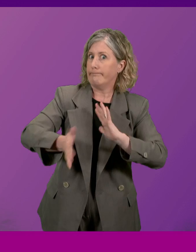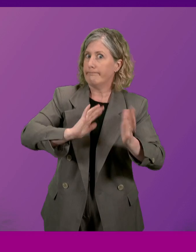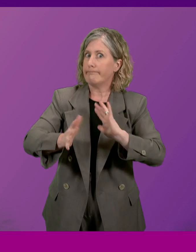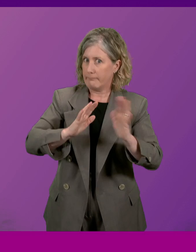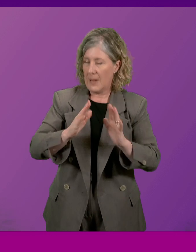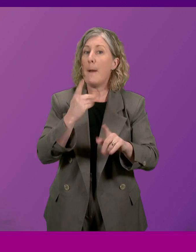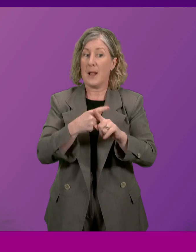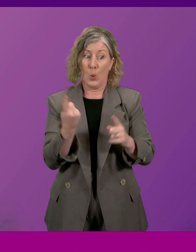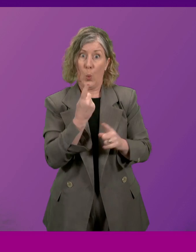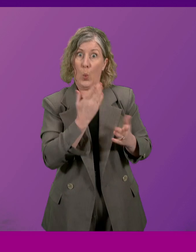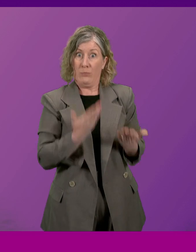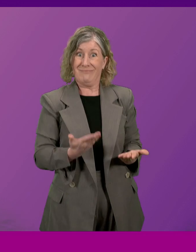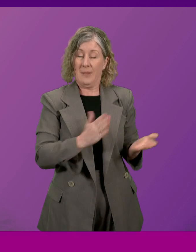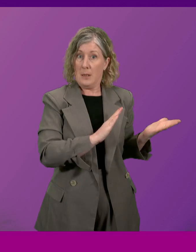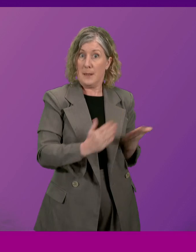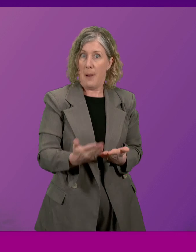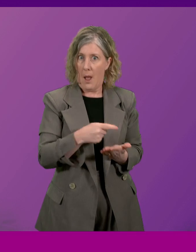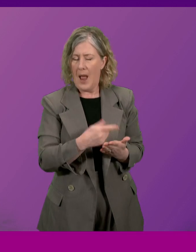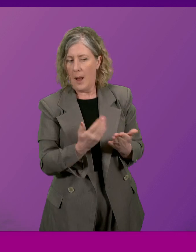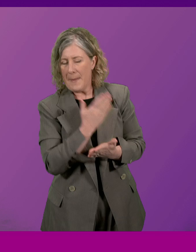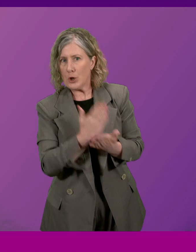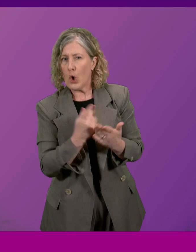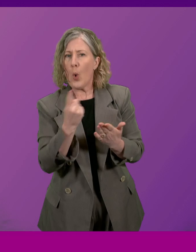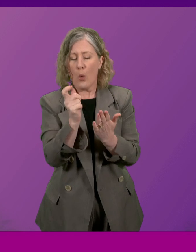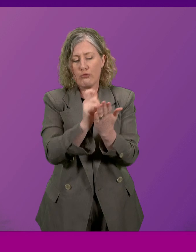the service to ensure that it best meets the needs of those who use it and that it raises